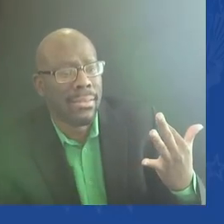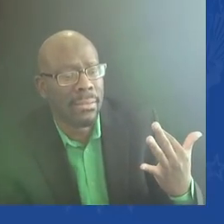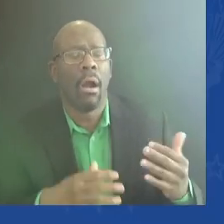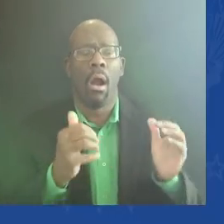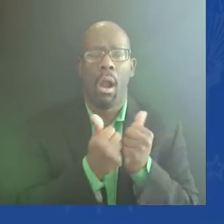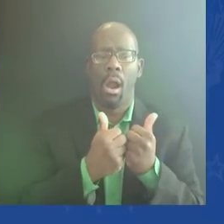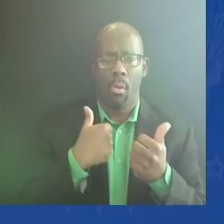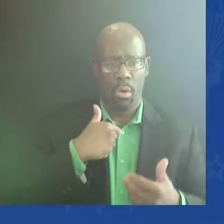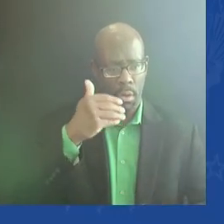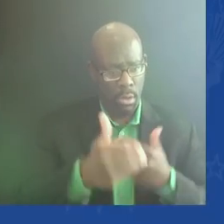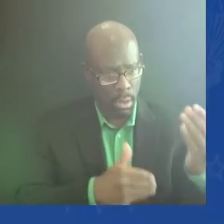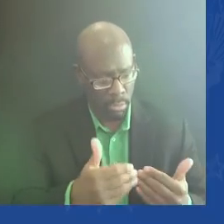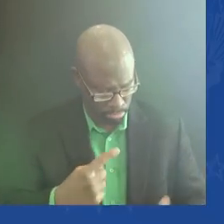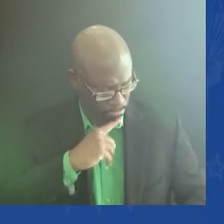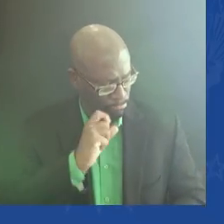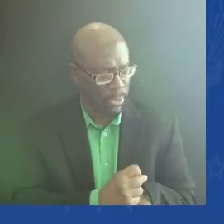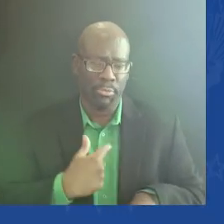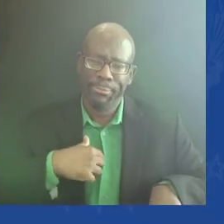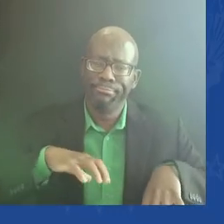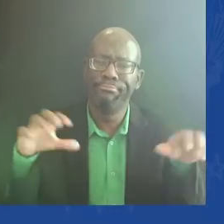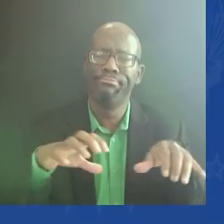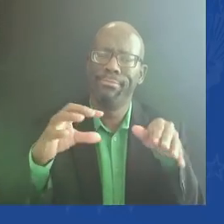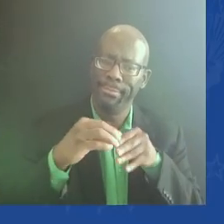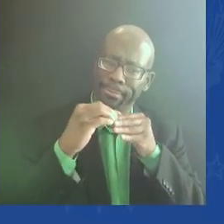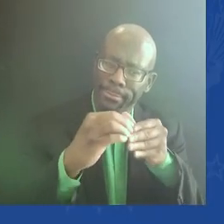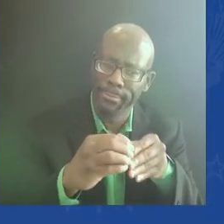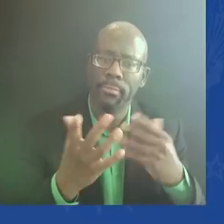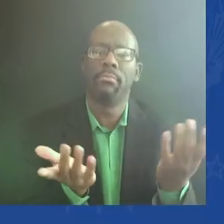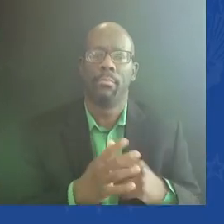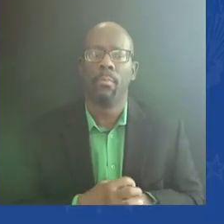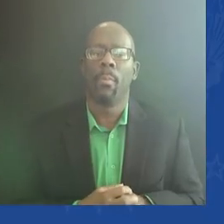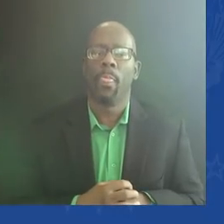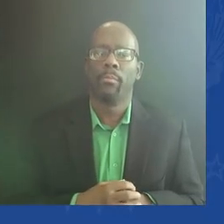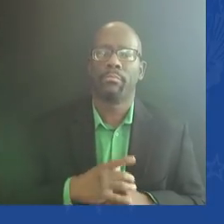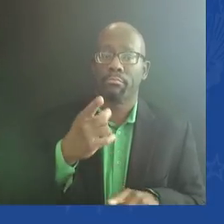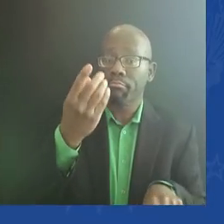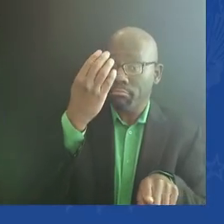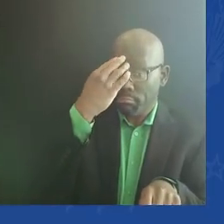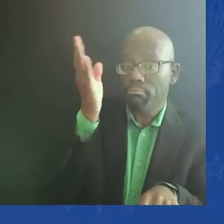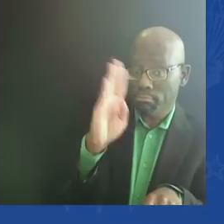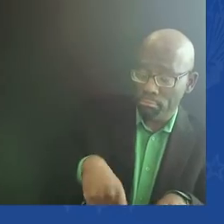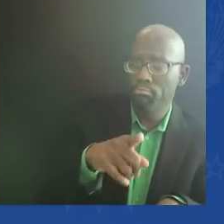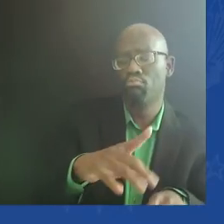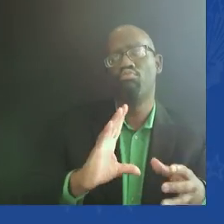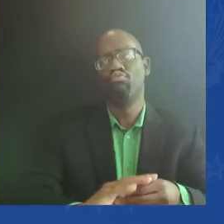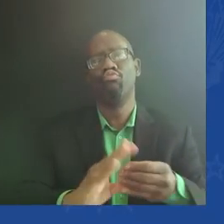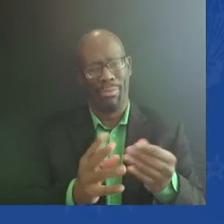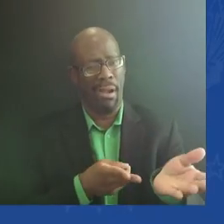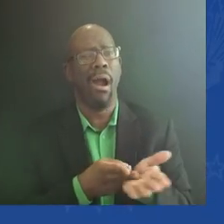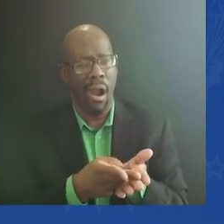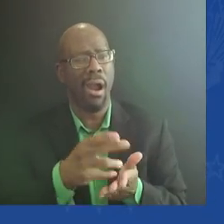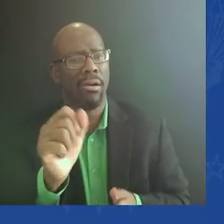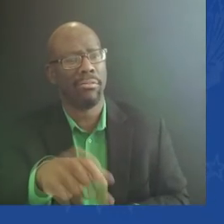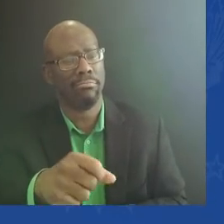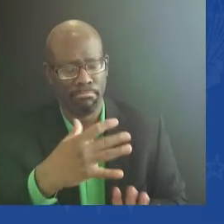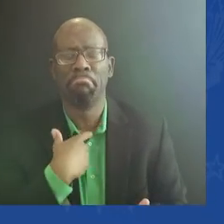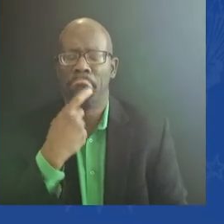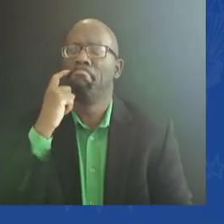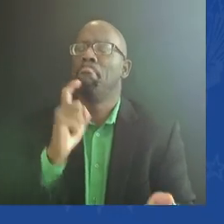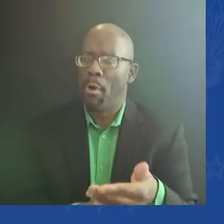It's just very simple: You know, if you're honest -- you are honest; I didn't mean to imply you weren't -- but that we were -- we got significant support here.